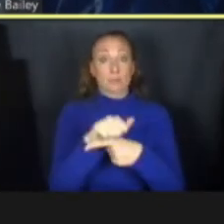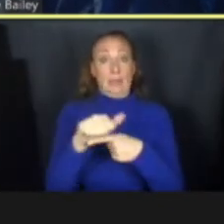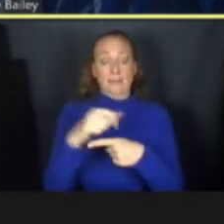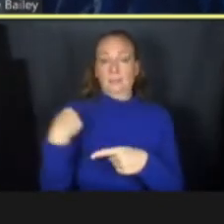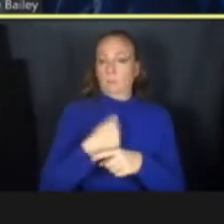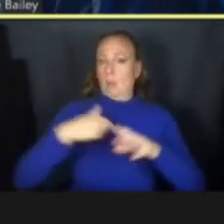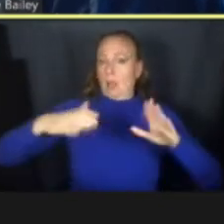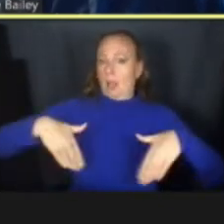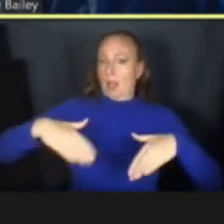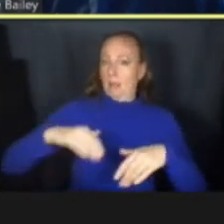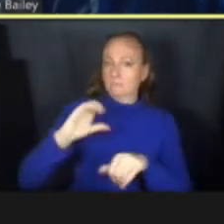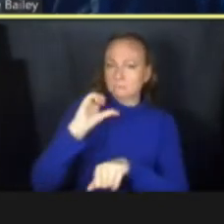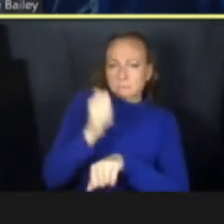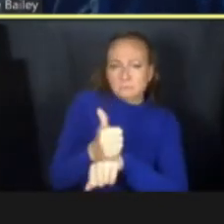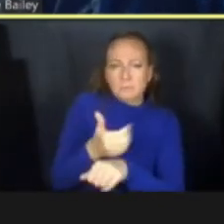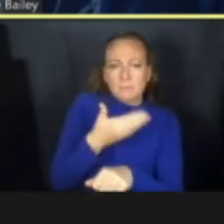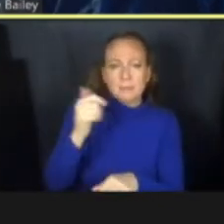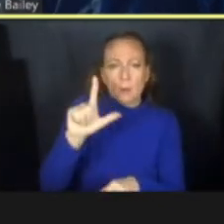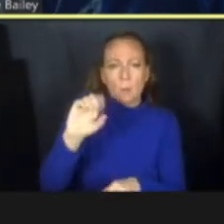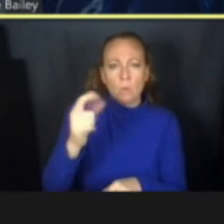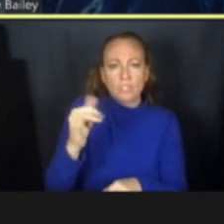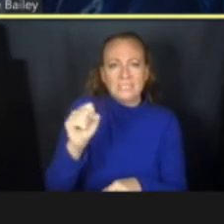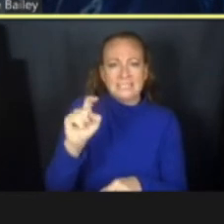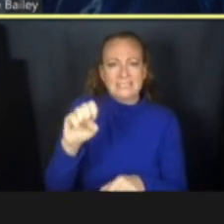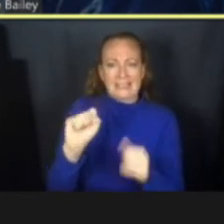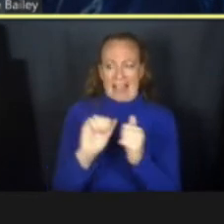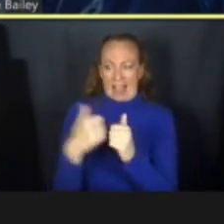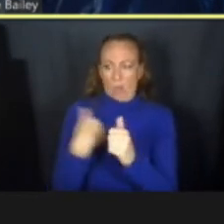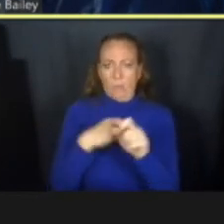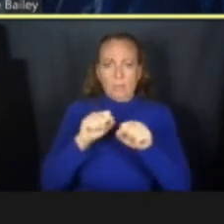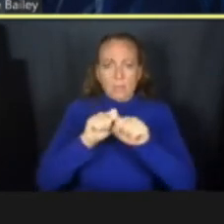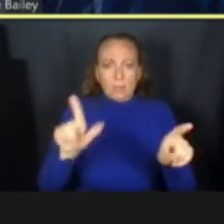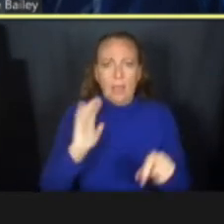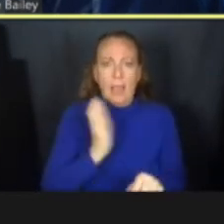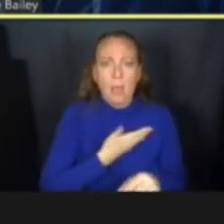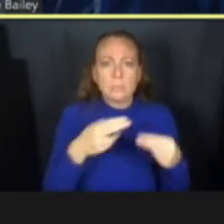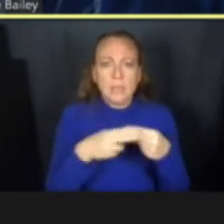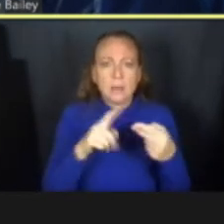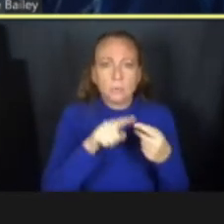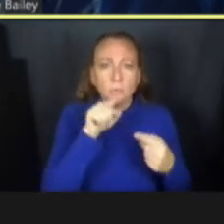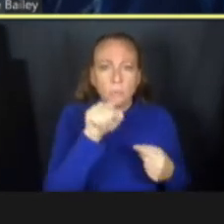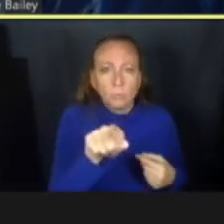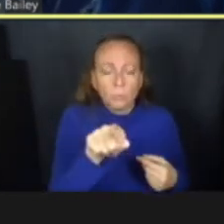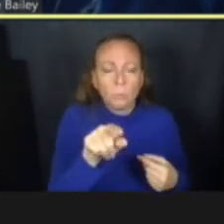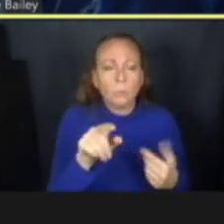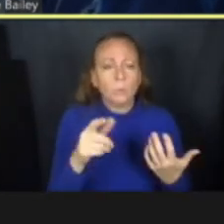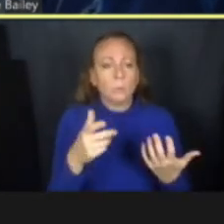is how to get our slides to you. So please, we have a email address.